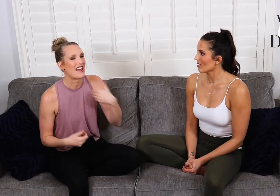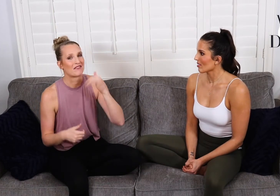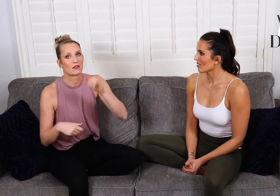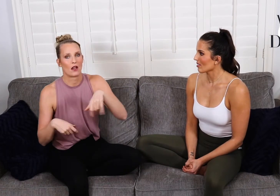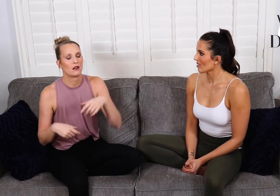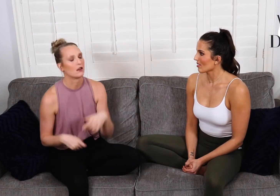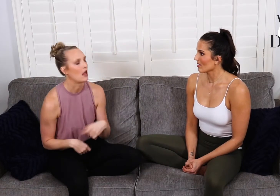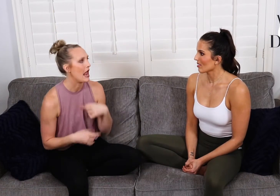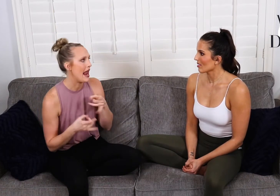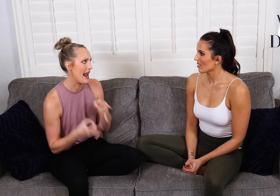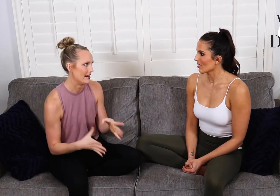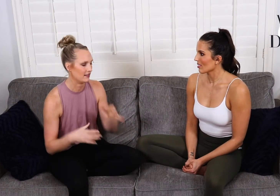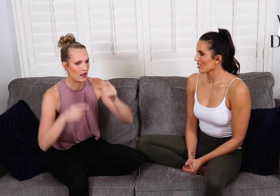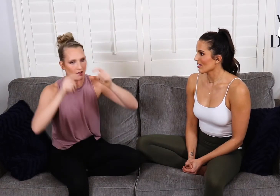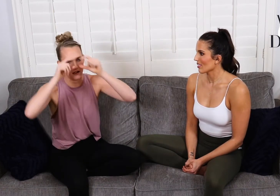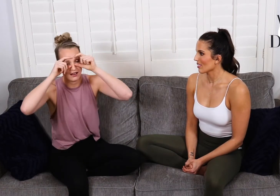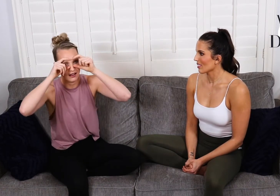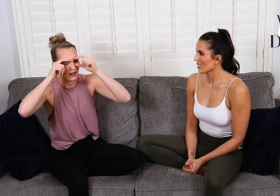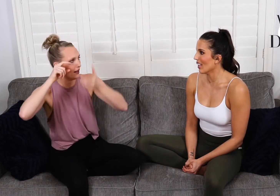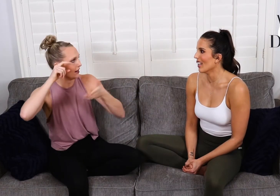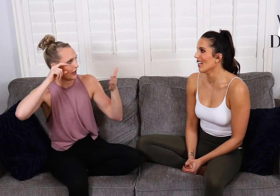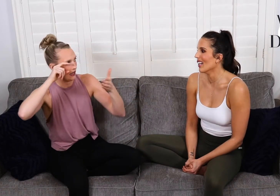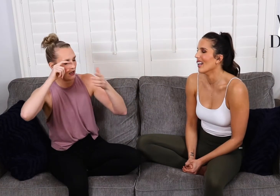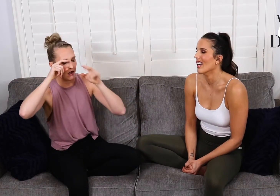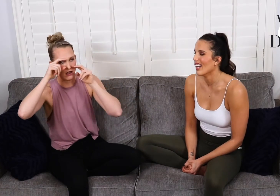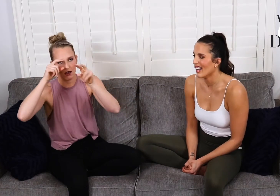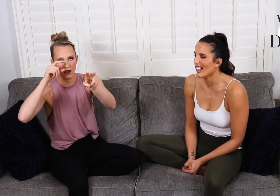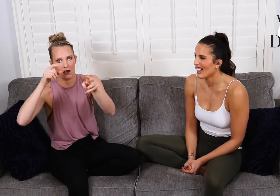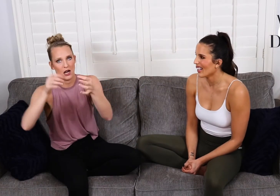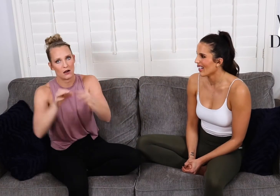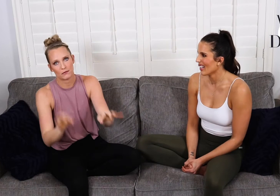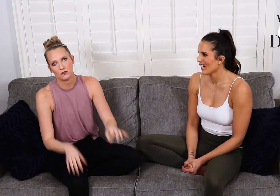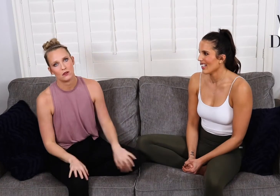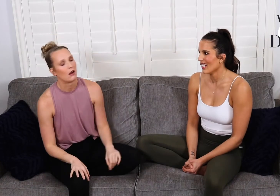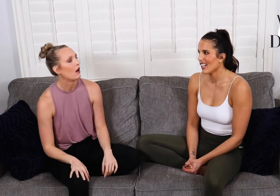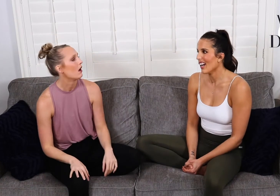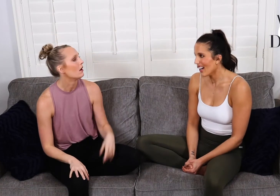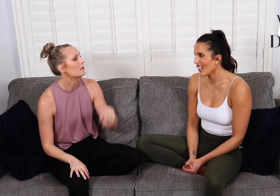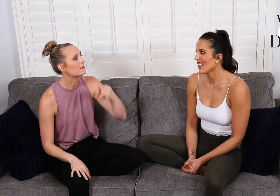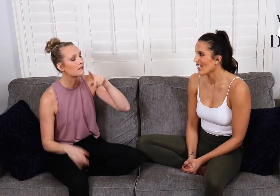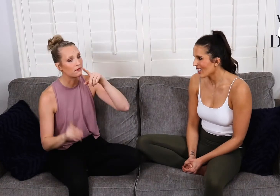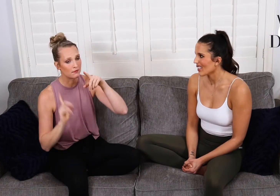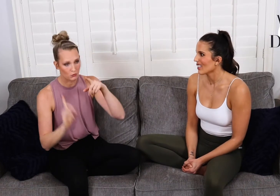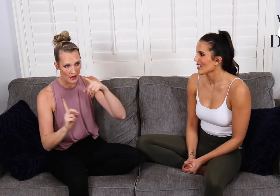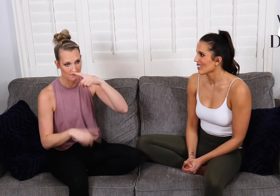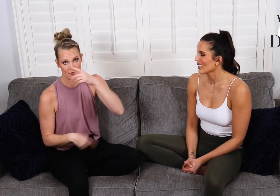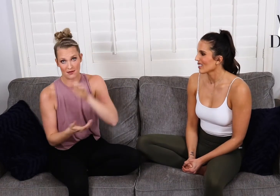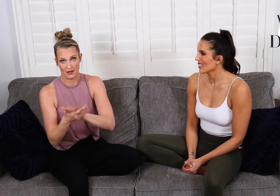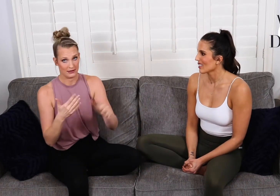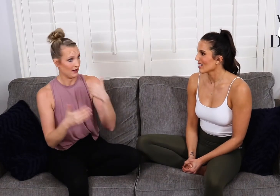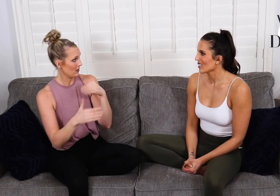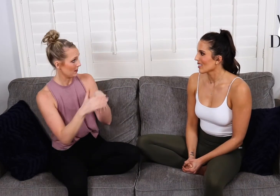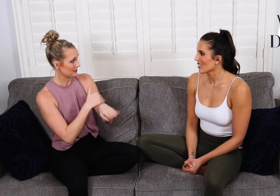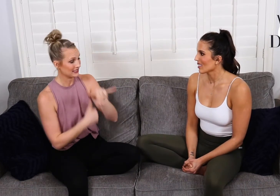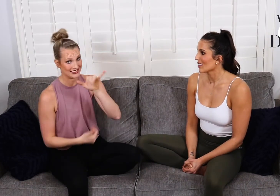those hideous captioning glasses that they provide and granted, It's nice to have accommodations,